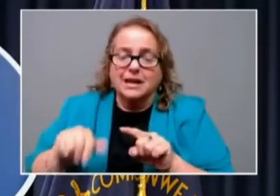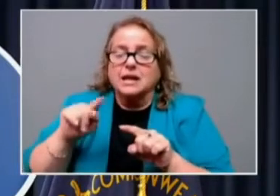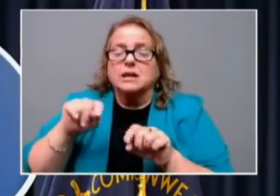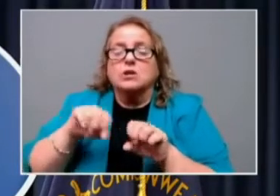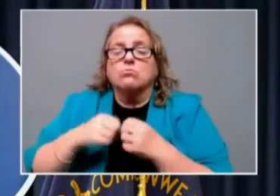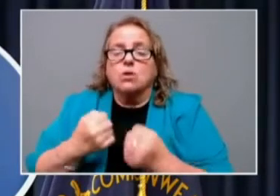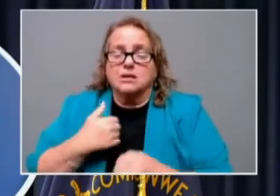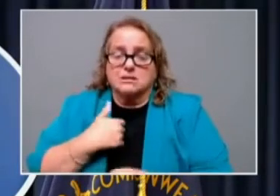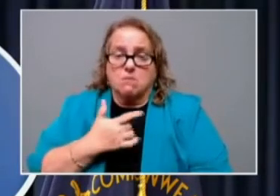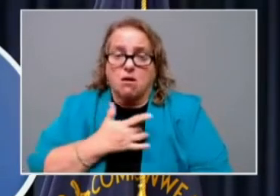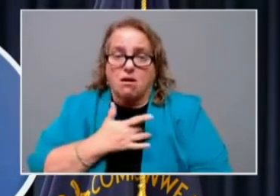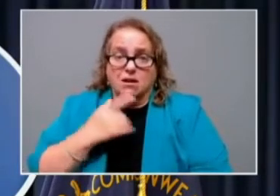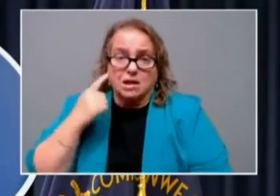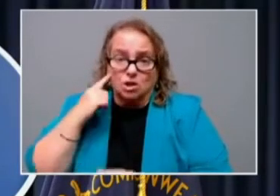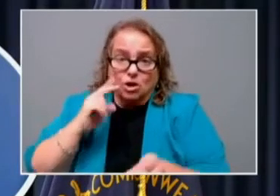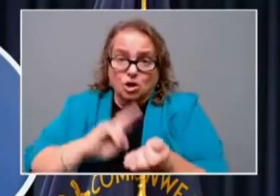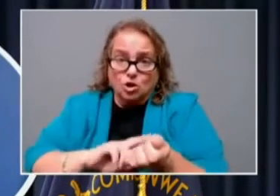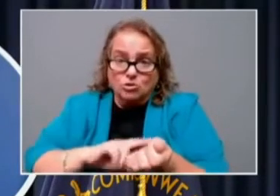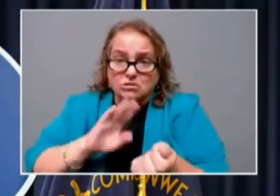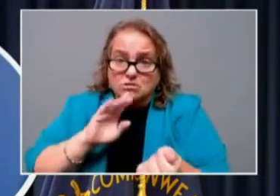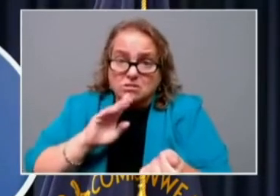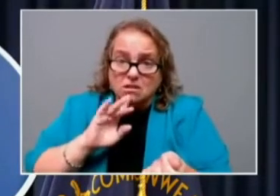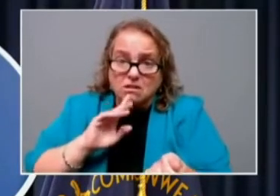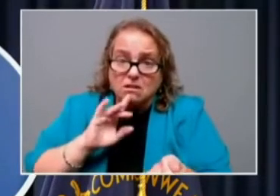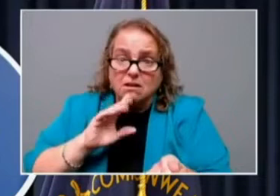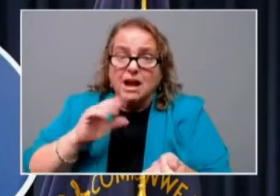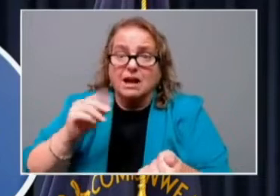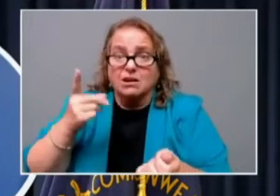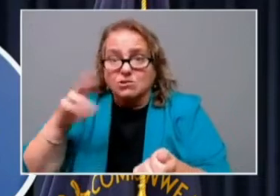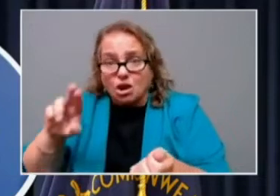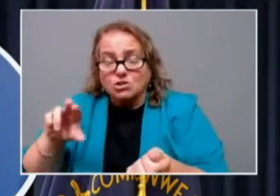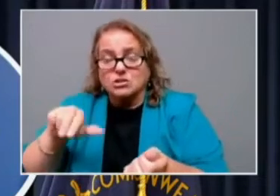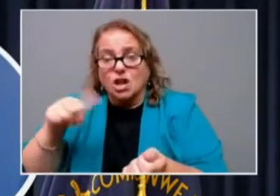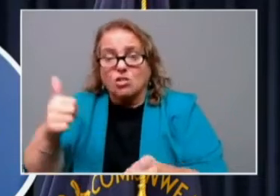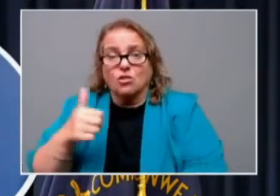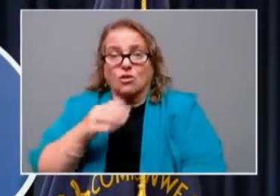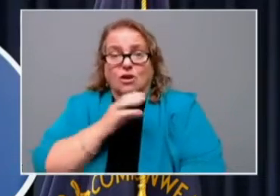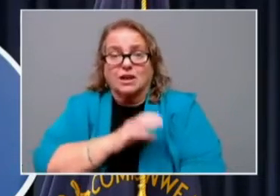and physicians and other health care clinicians, I don't know that the